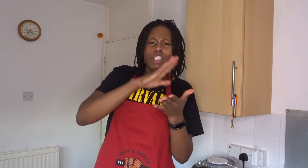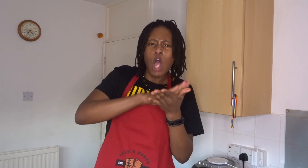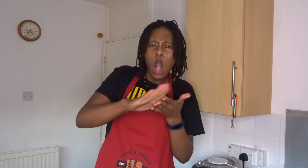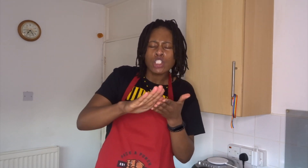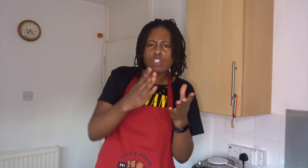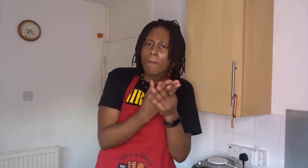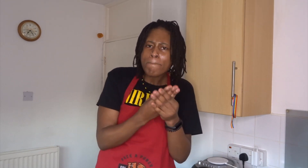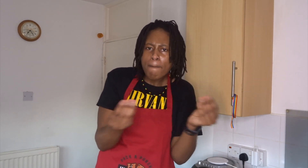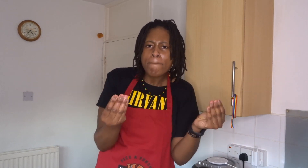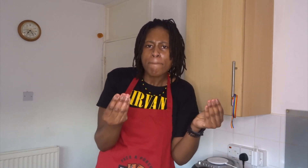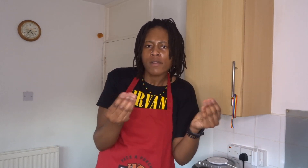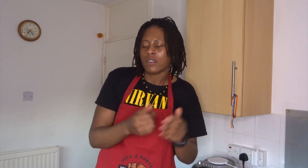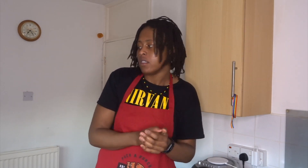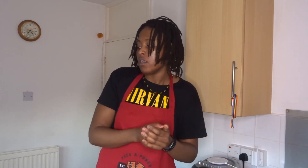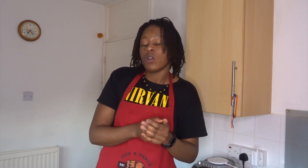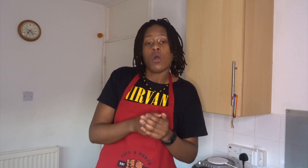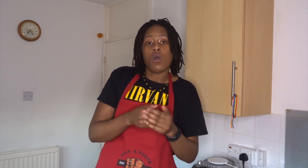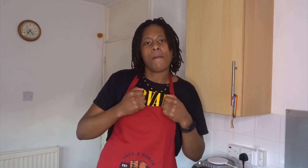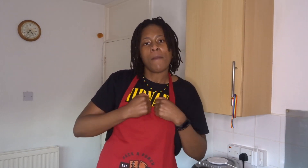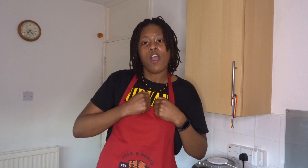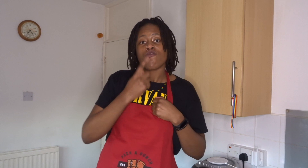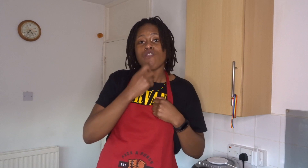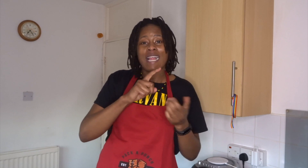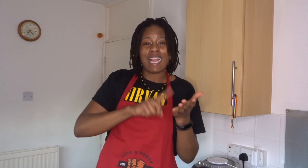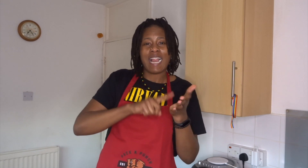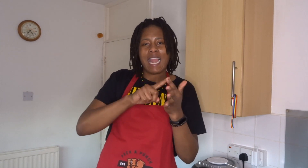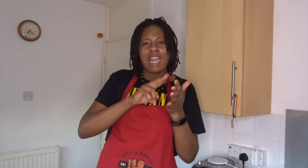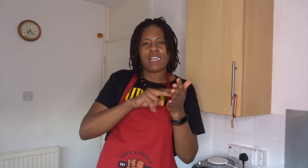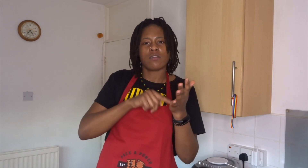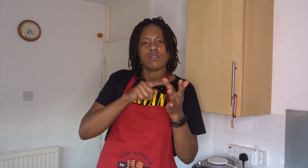Just to ensure there aren't any traces of starch.